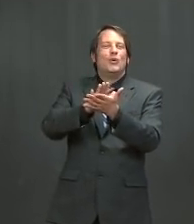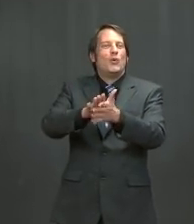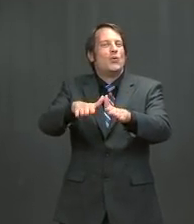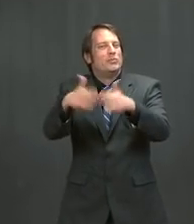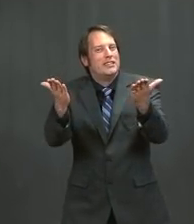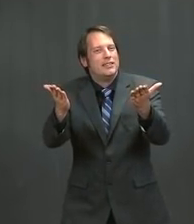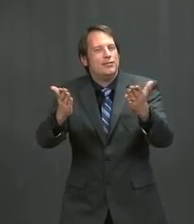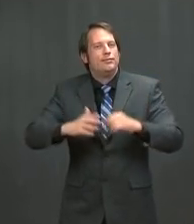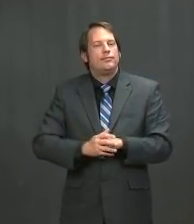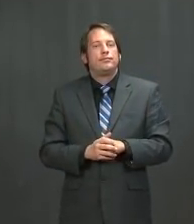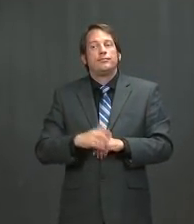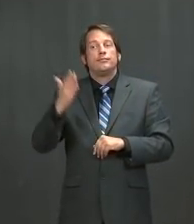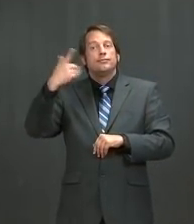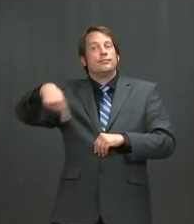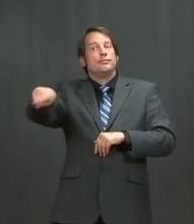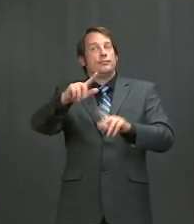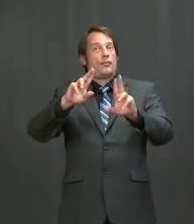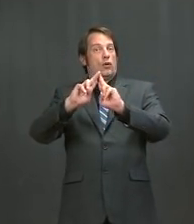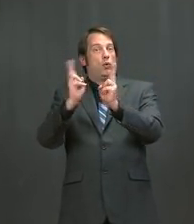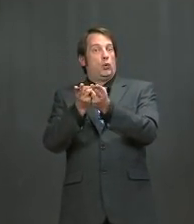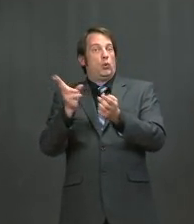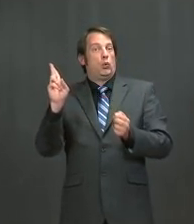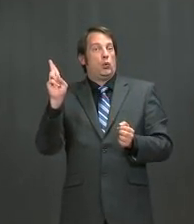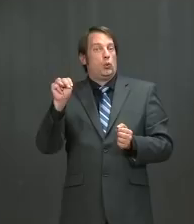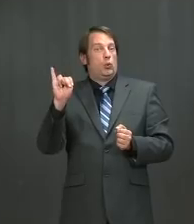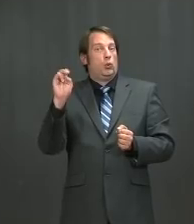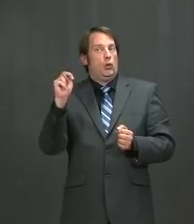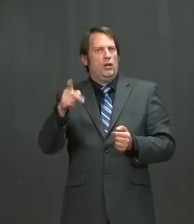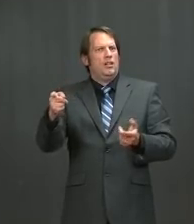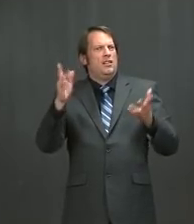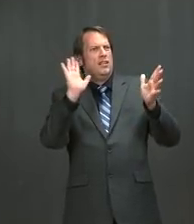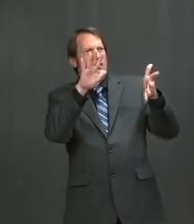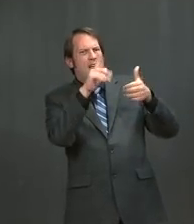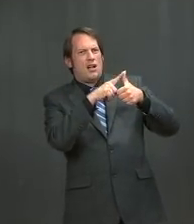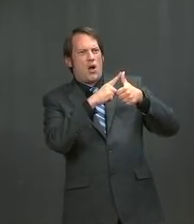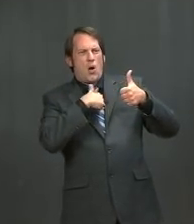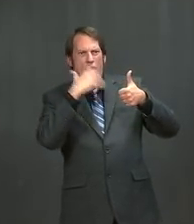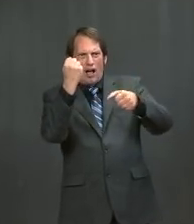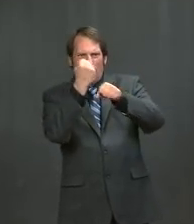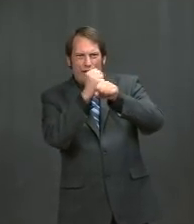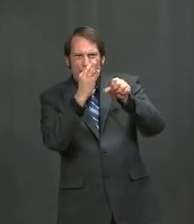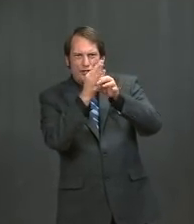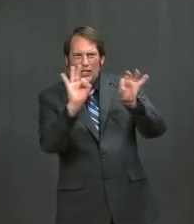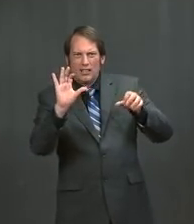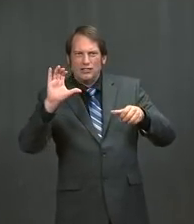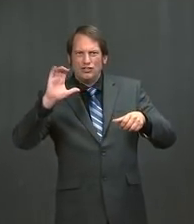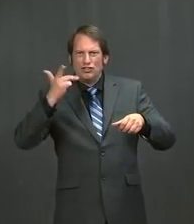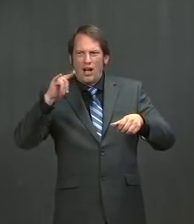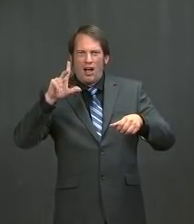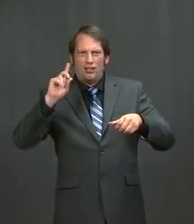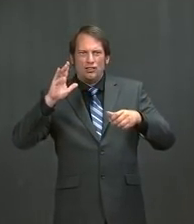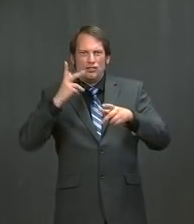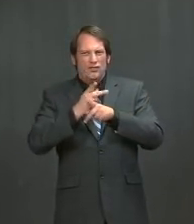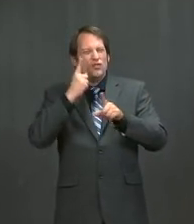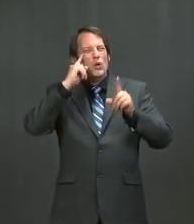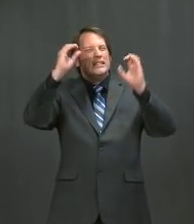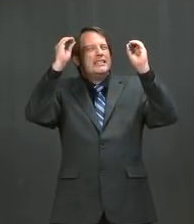their members are asking for free childcare for their own kids -- for the teachers' kids to go back. Does the White House think